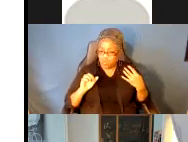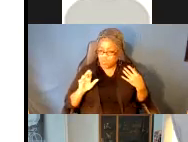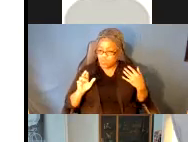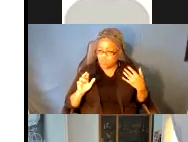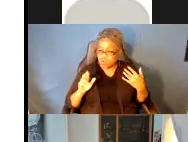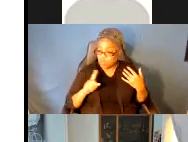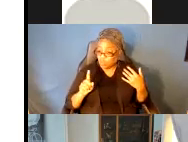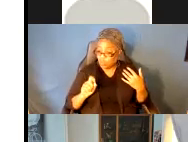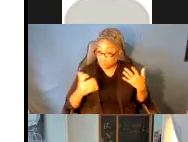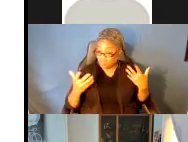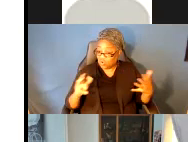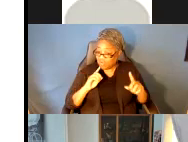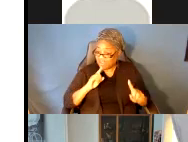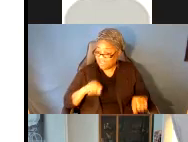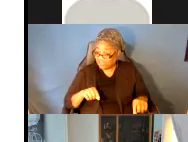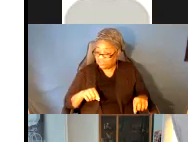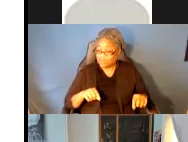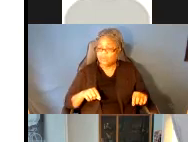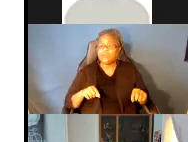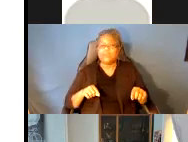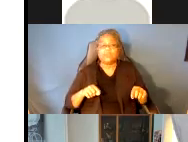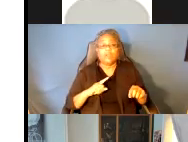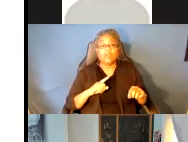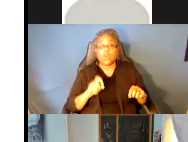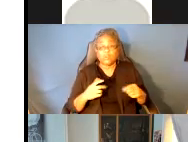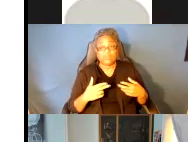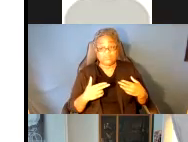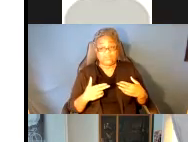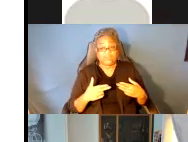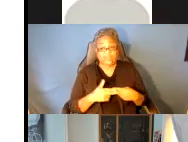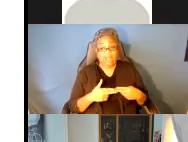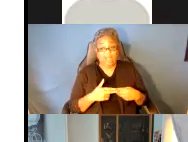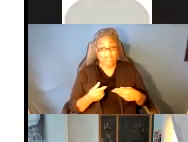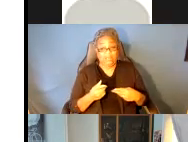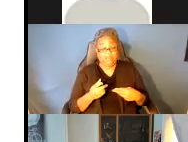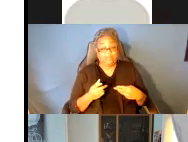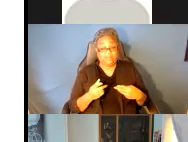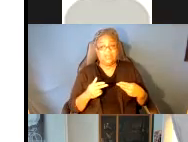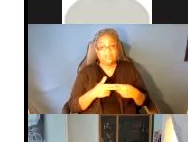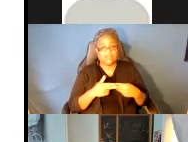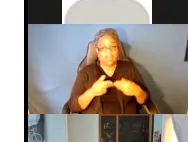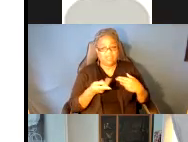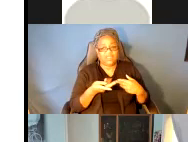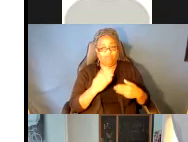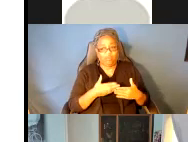Oh, the question is several slides back. Do you mind? Okay. Tell me when to stop.